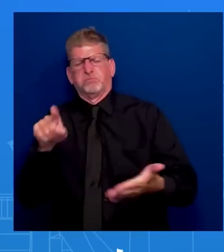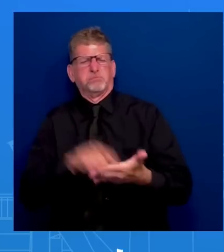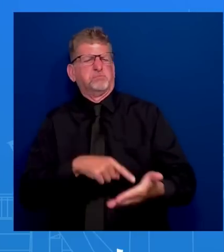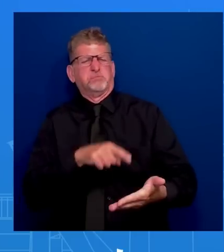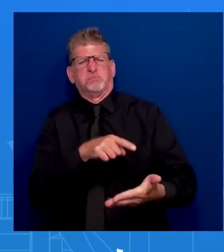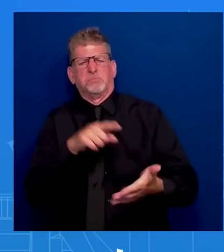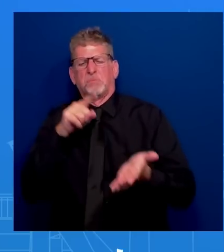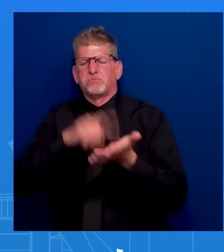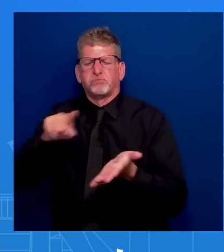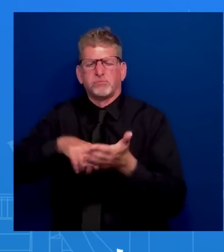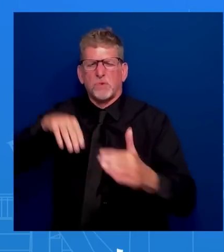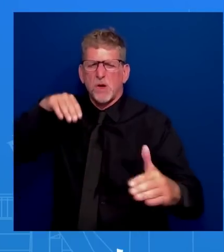Ms. Jean-Pierre: That is not --